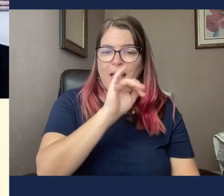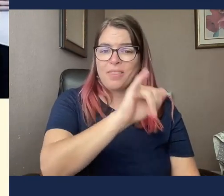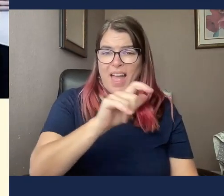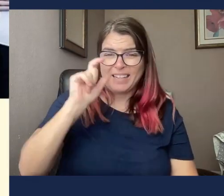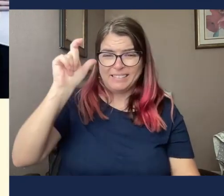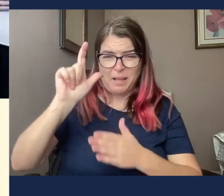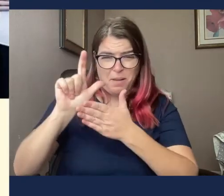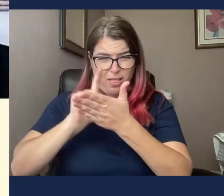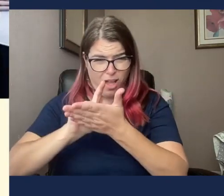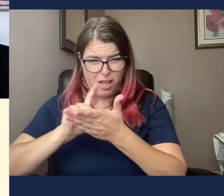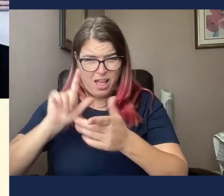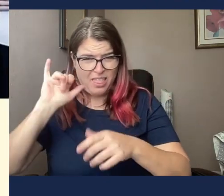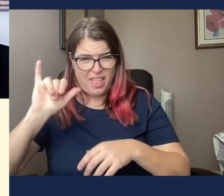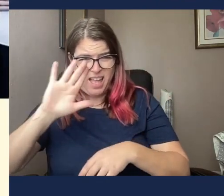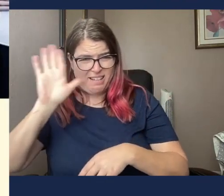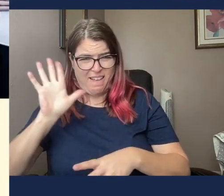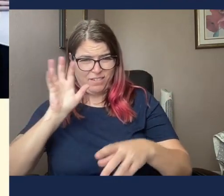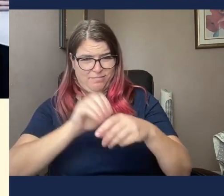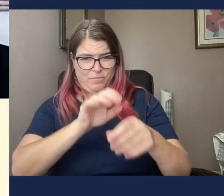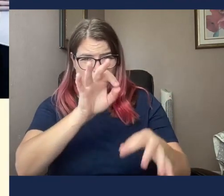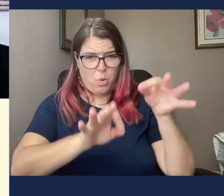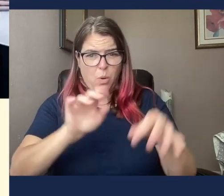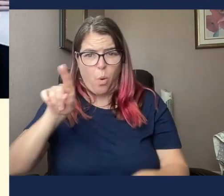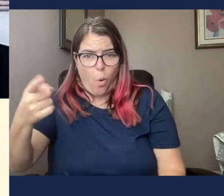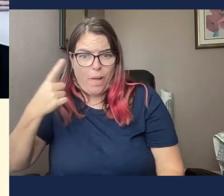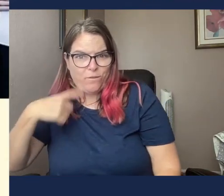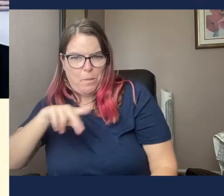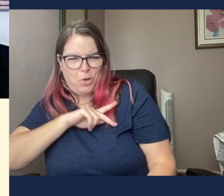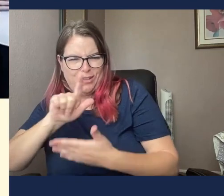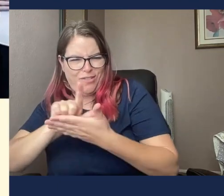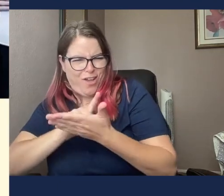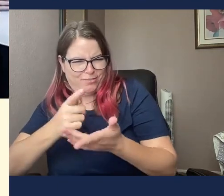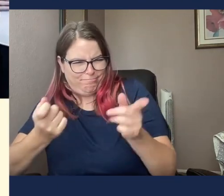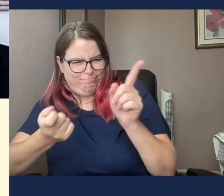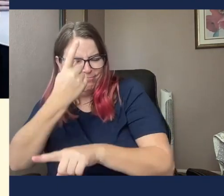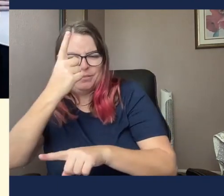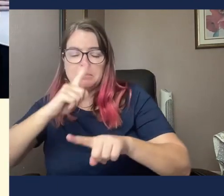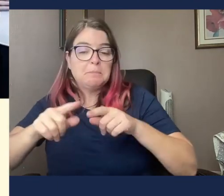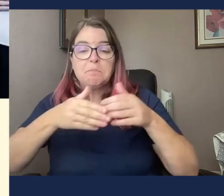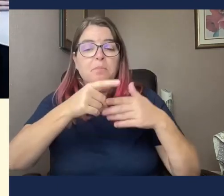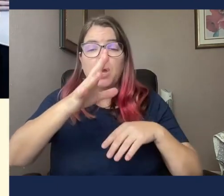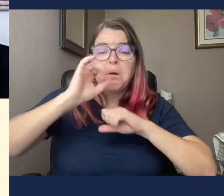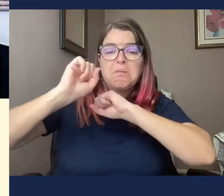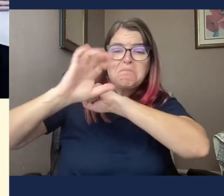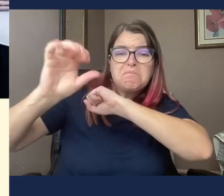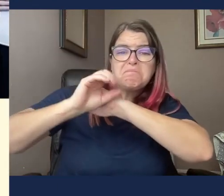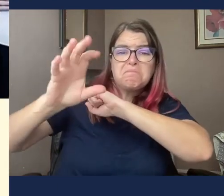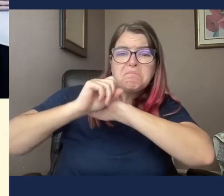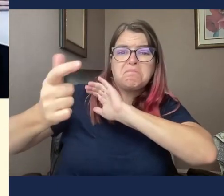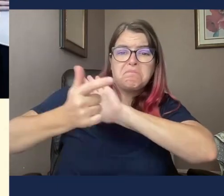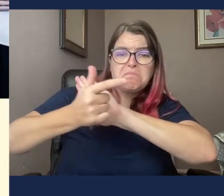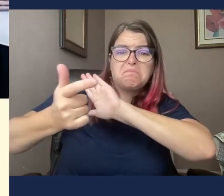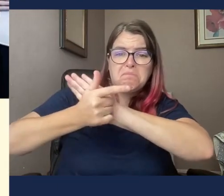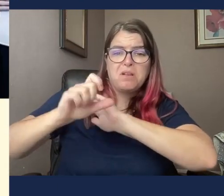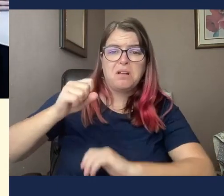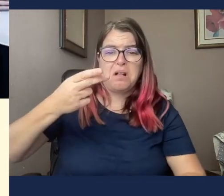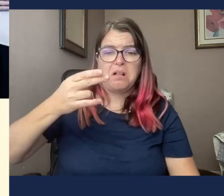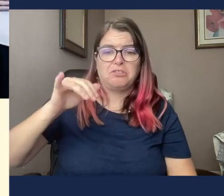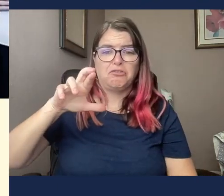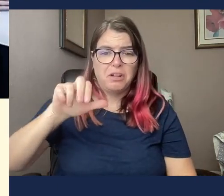when they refer to islamophobia. The term islamophobia. Right? We're gonna address the dominant frames first. And the way that